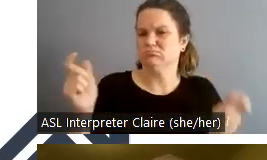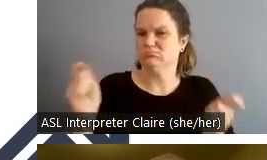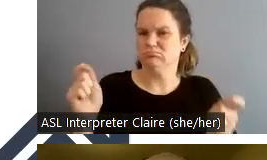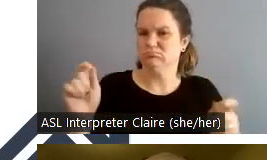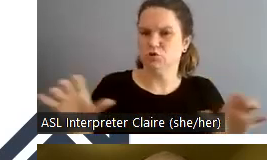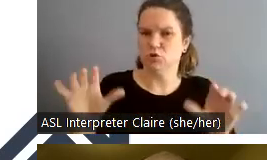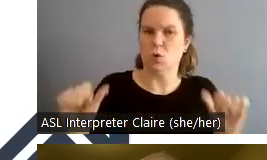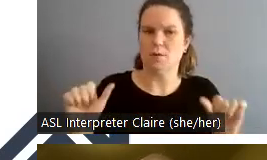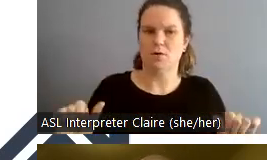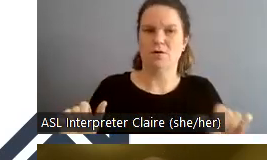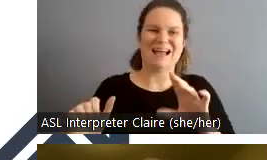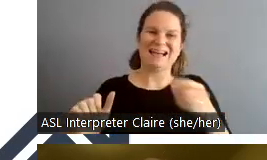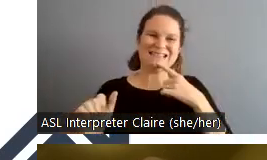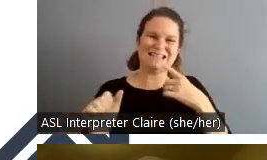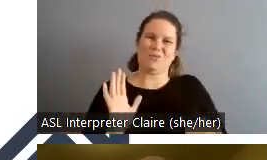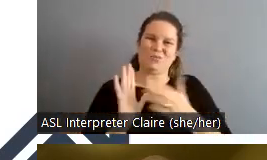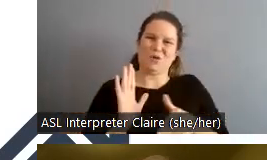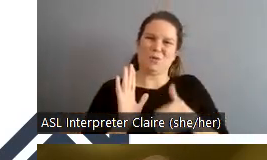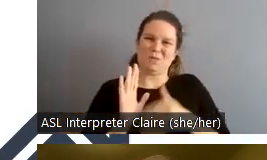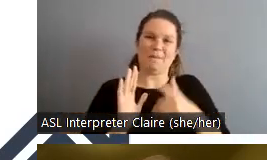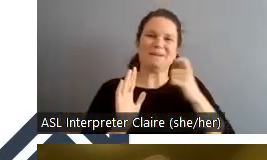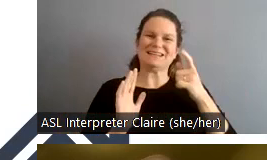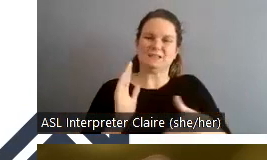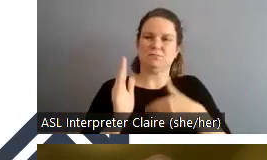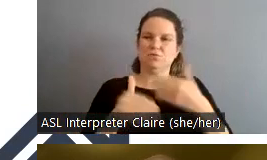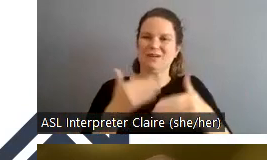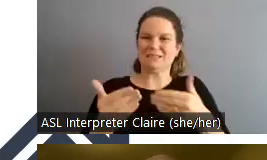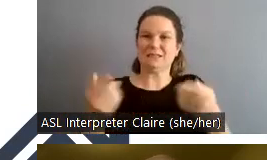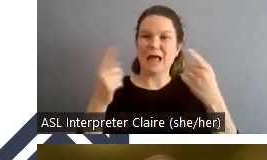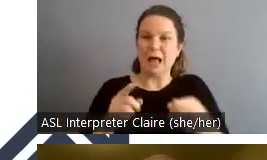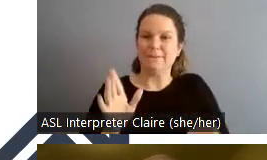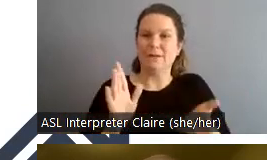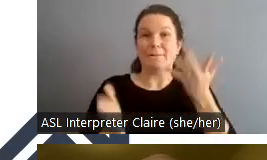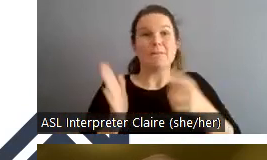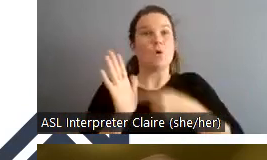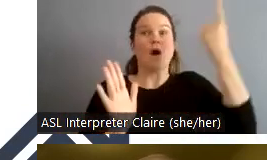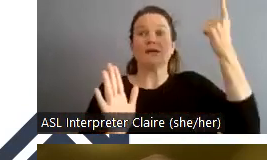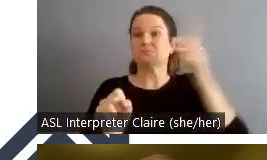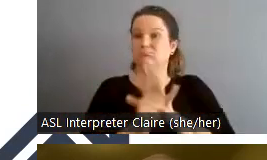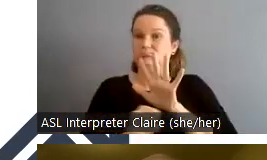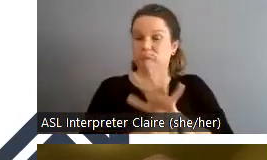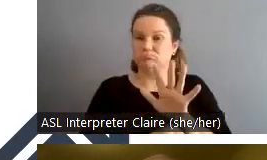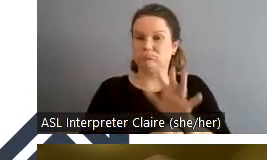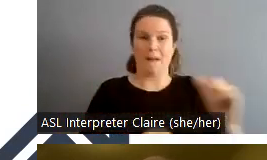necessary because it's an organic process. It's, it could be one and done- a